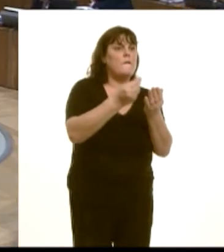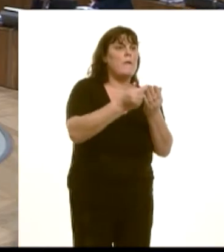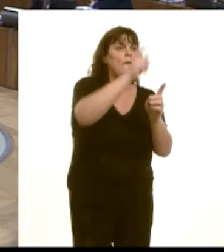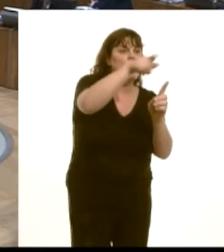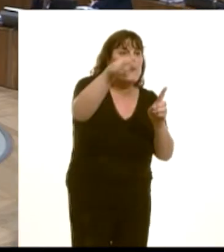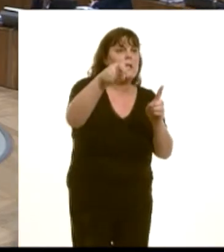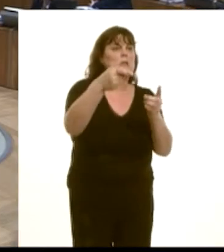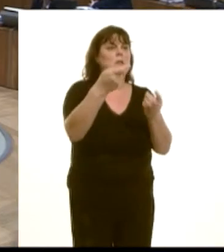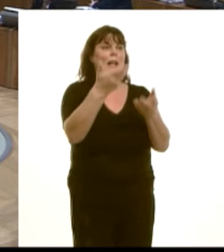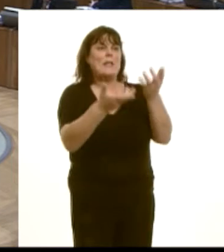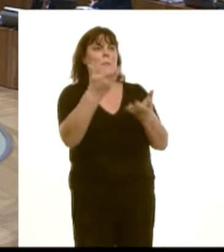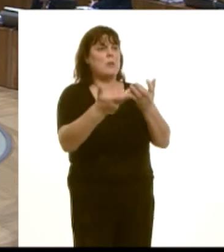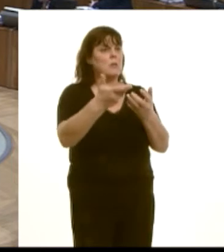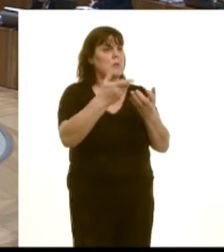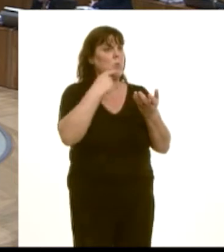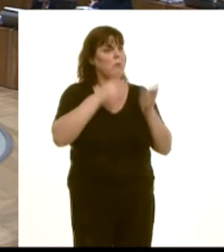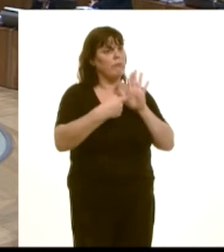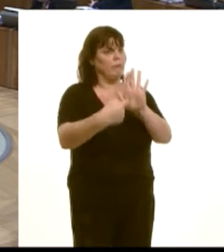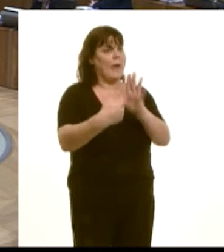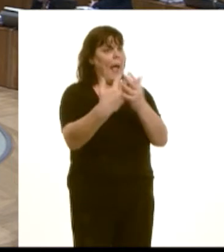passenger estimates in due course. Kirsty Williams: The diesel Pacer trains that